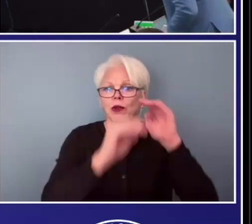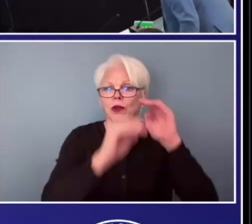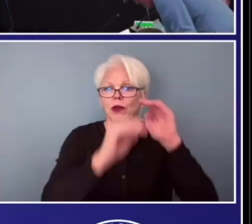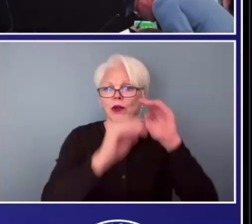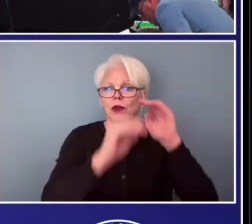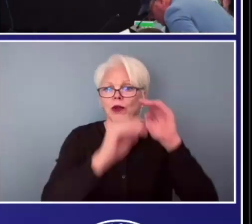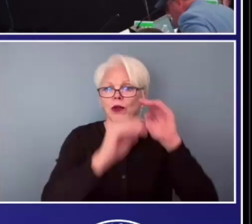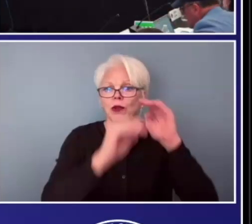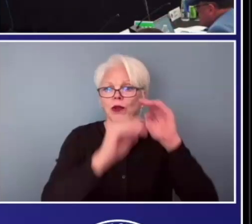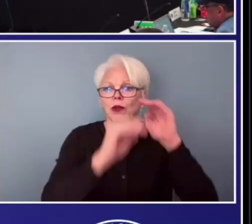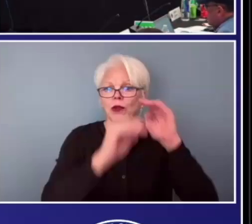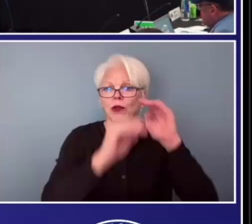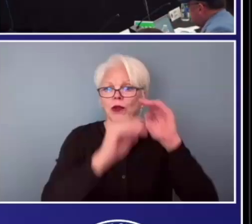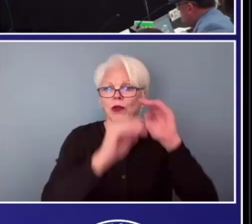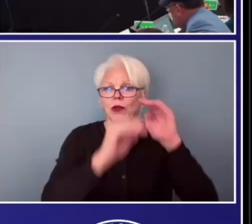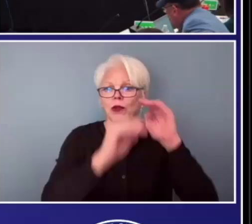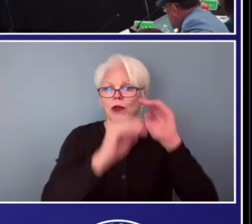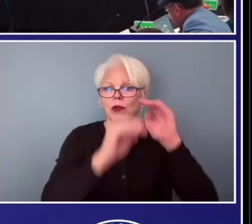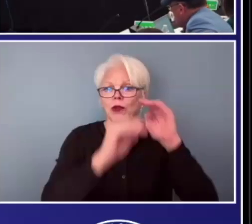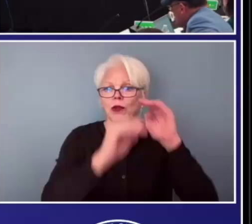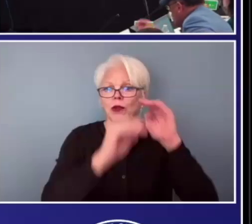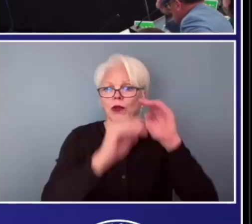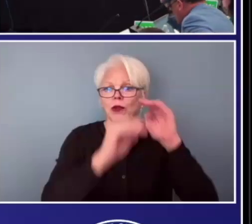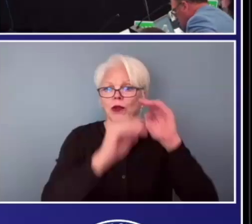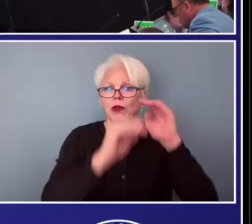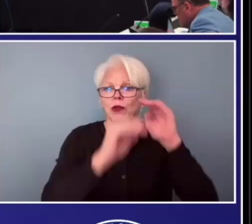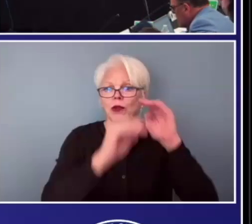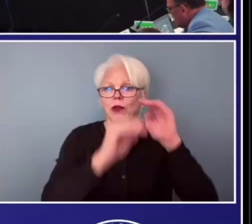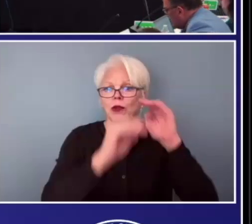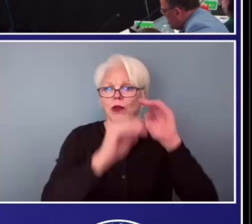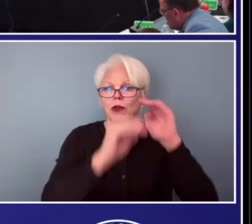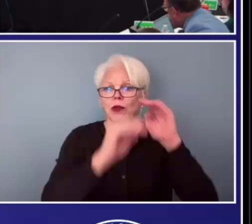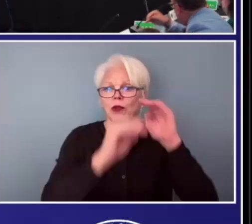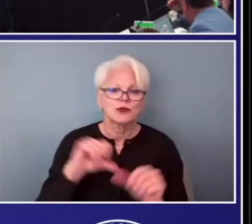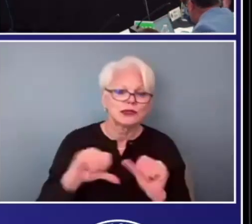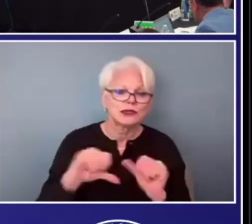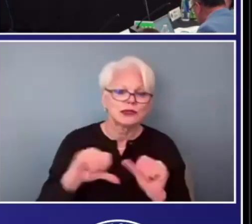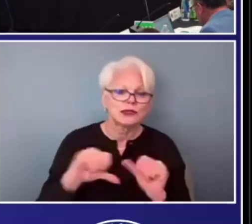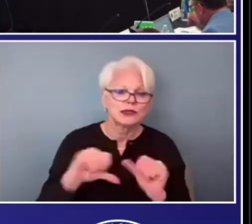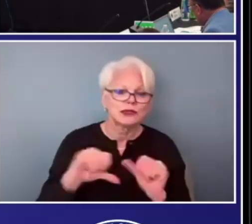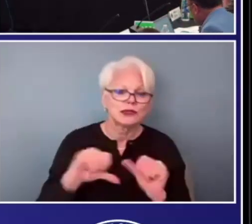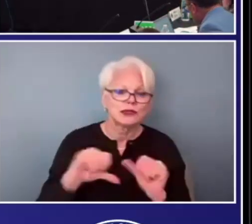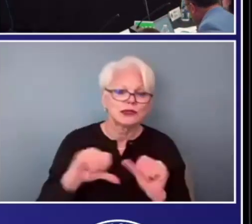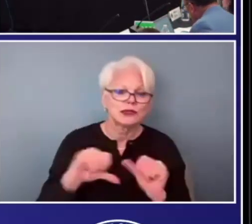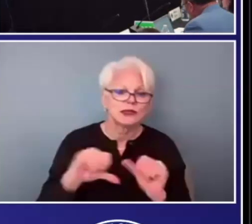There isn't actually a program, I think, that hasn't reached out at this point to ask for the higher loan limits. We have a challenging task in front of us,